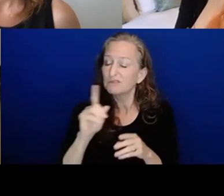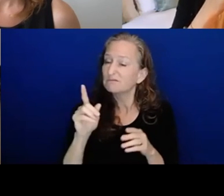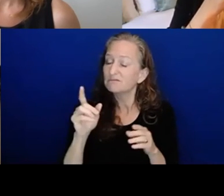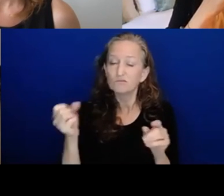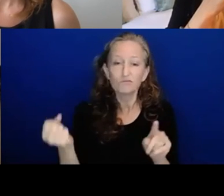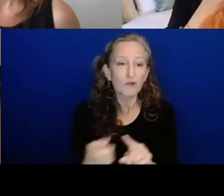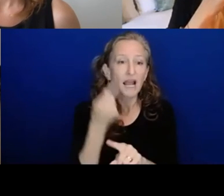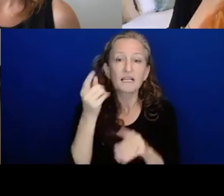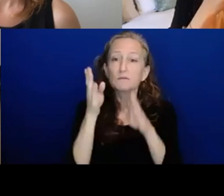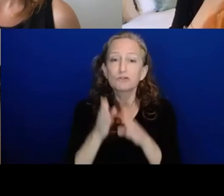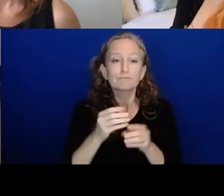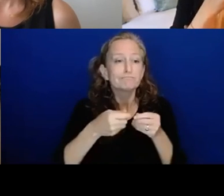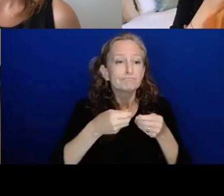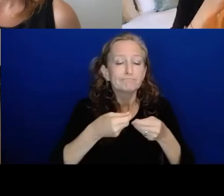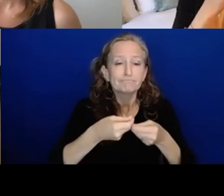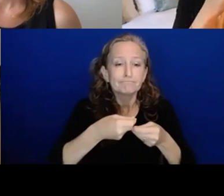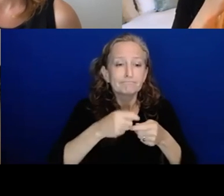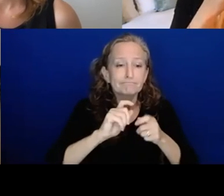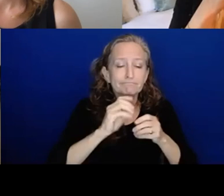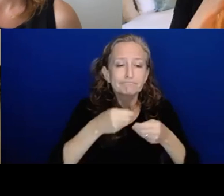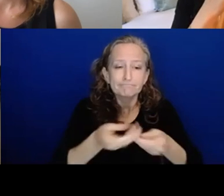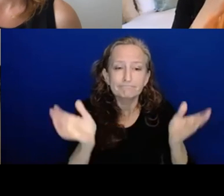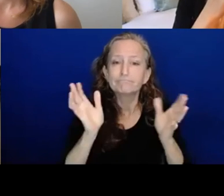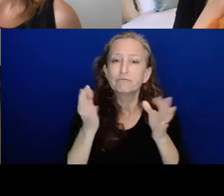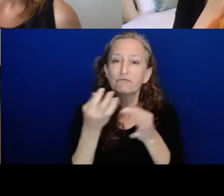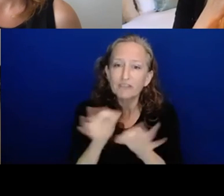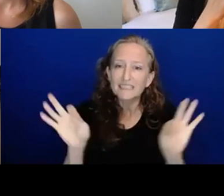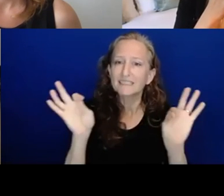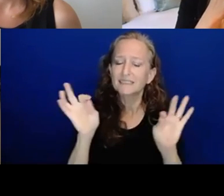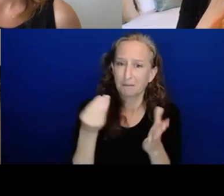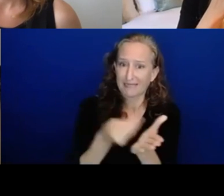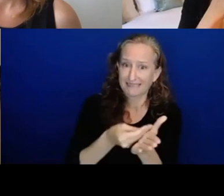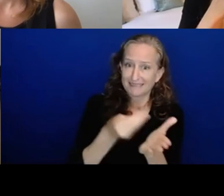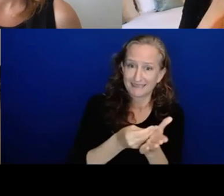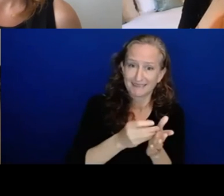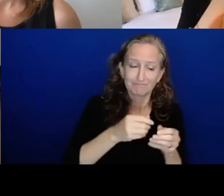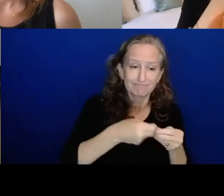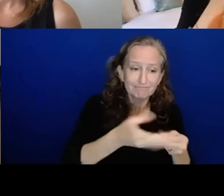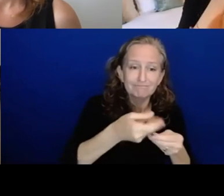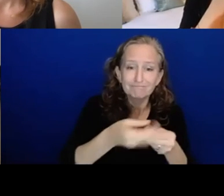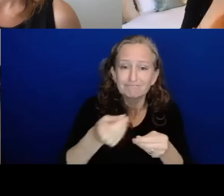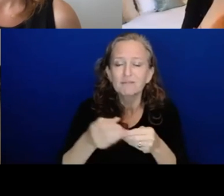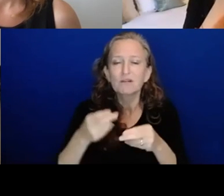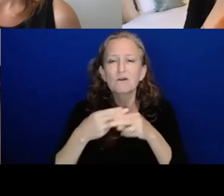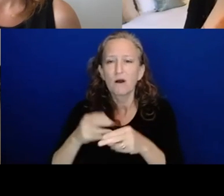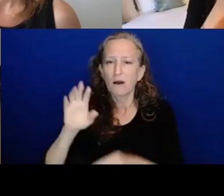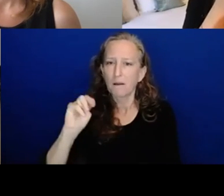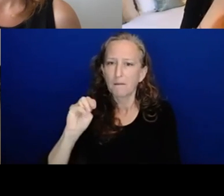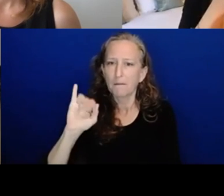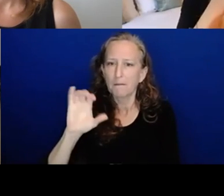like they're being mensches. They're being really good humans right now. And there's a lot of micro philanthropy that's happening that if you have the resources, I encourage